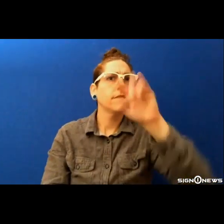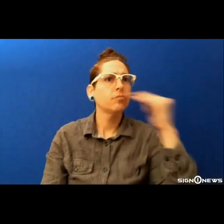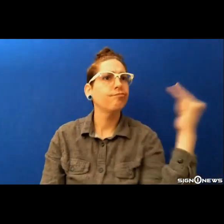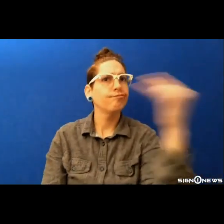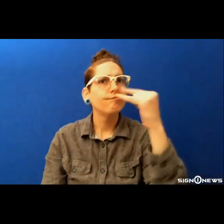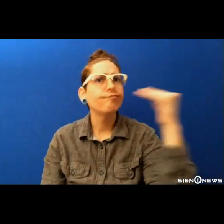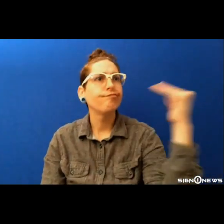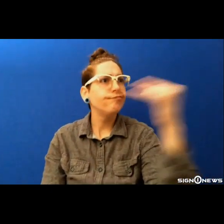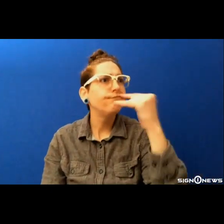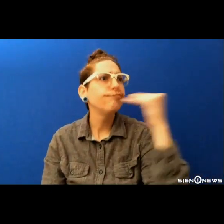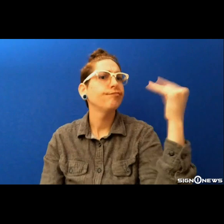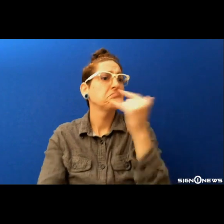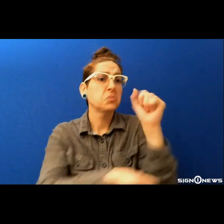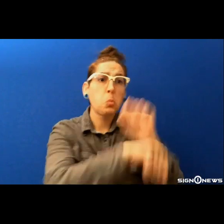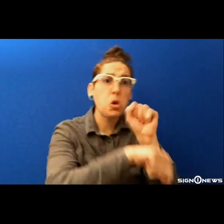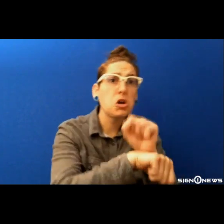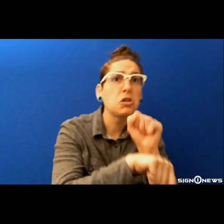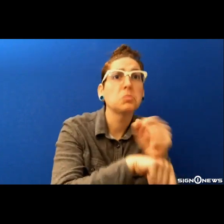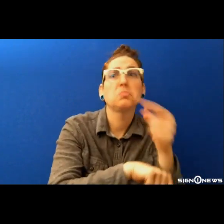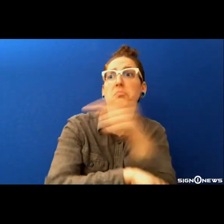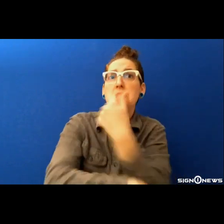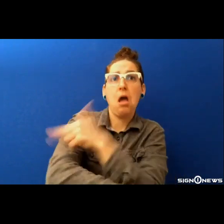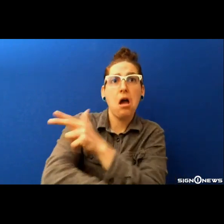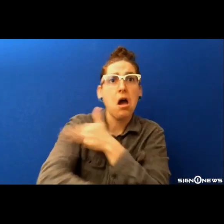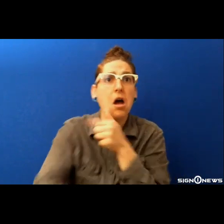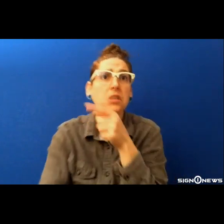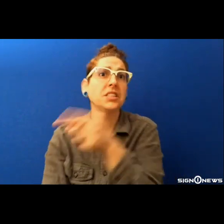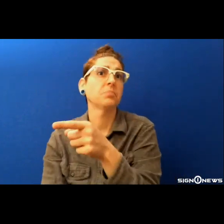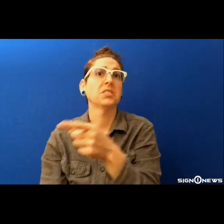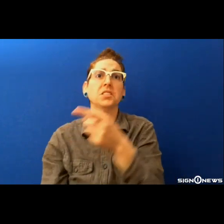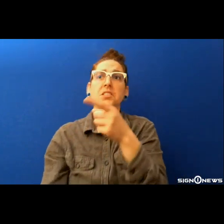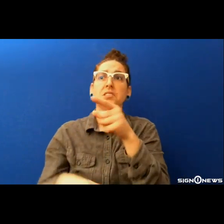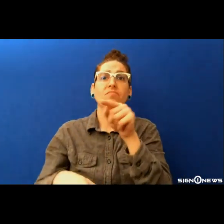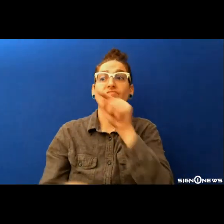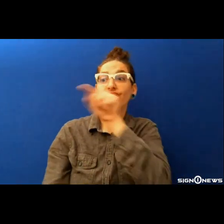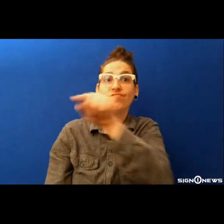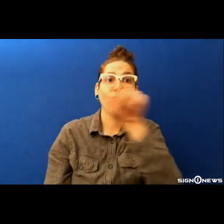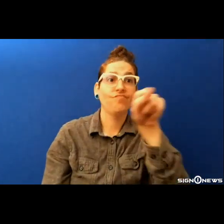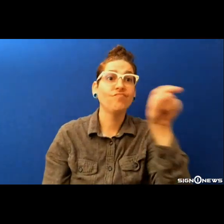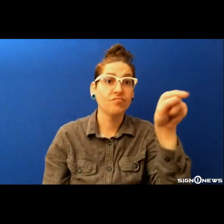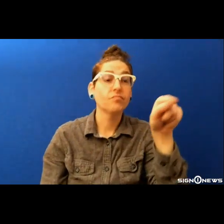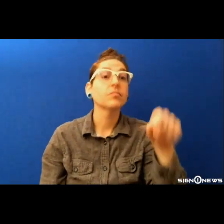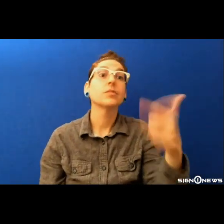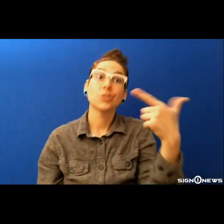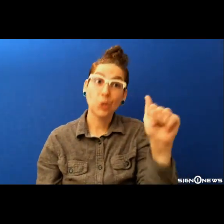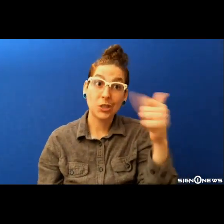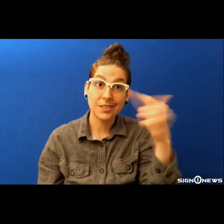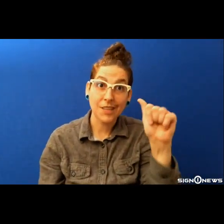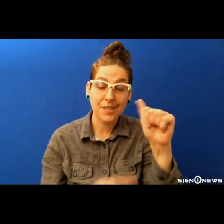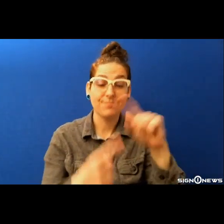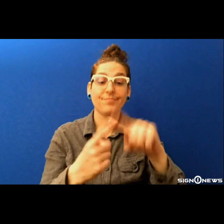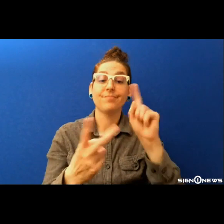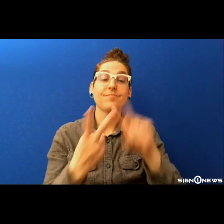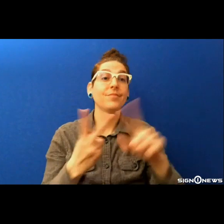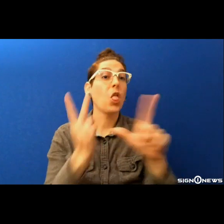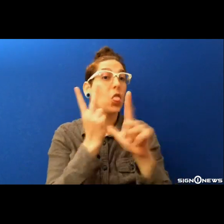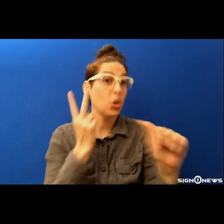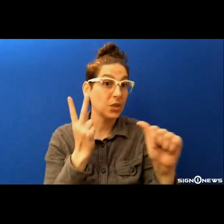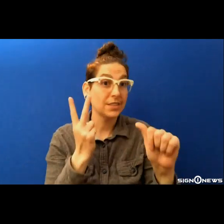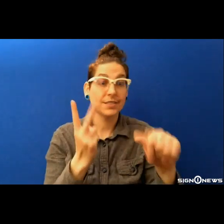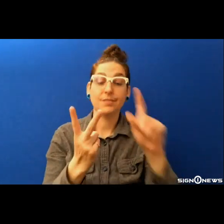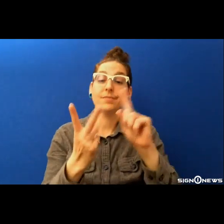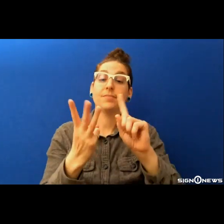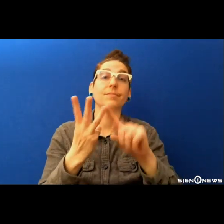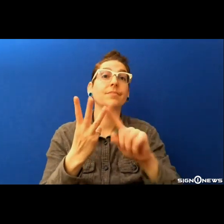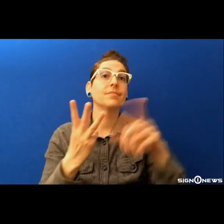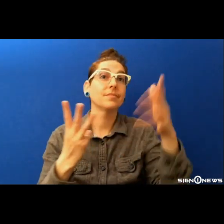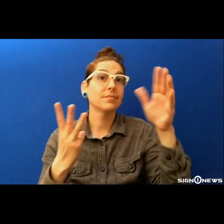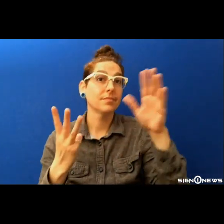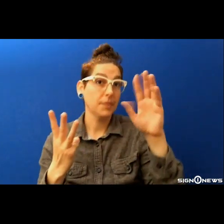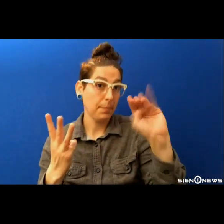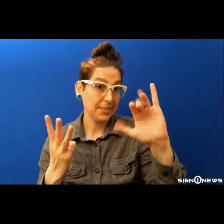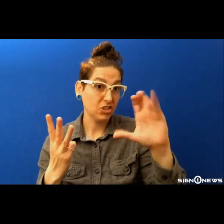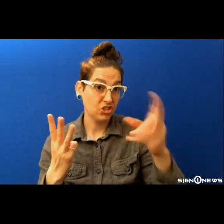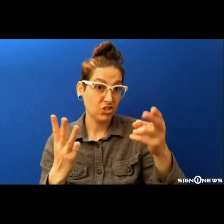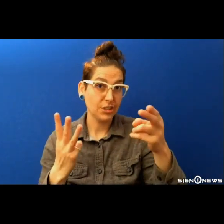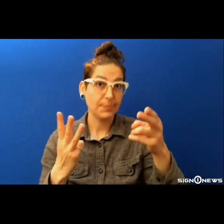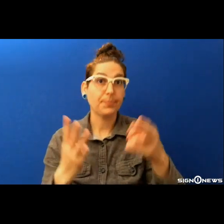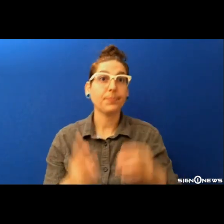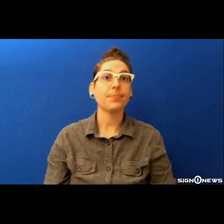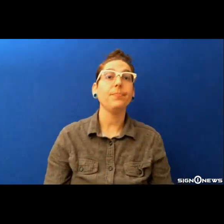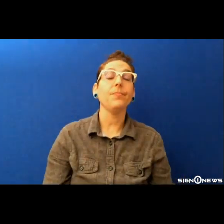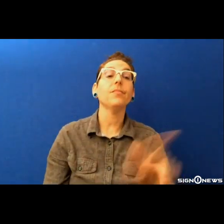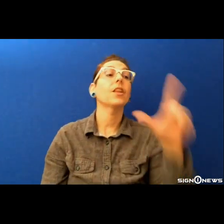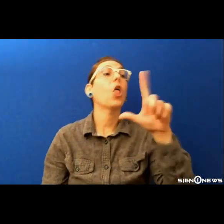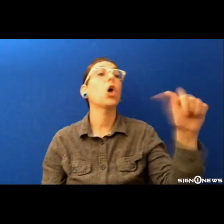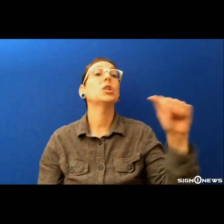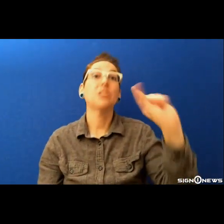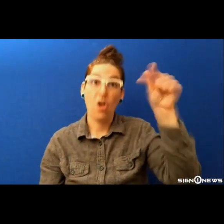volunteers for traveling to work at hospitals in Georgia, Louisiana and Michigan.